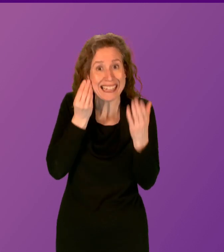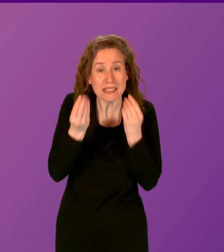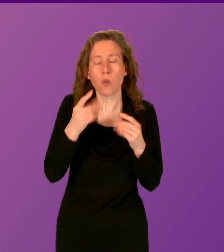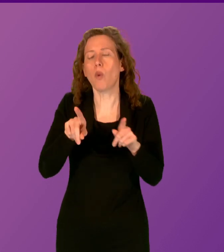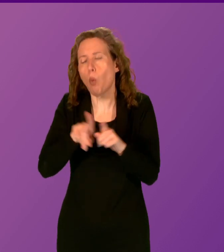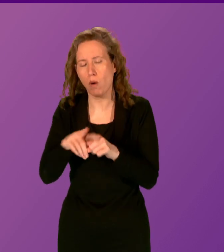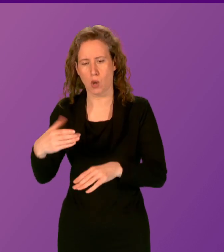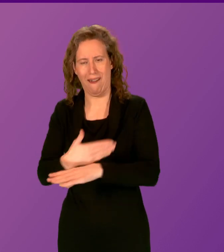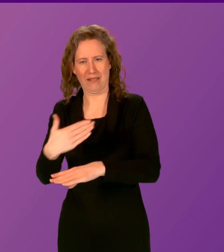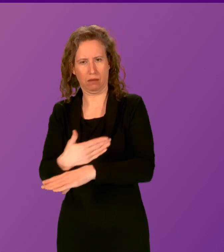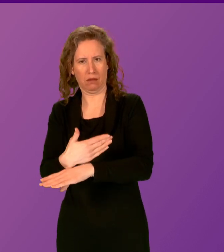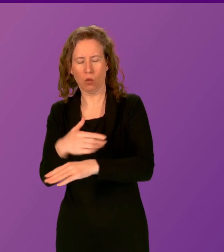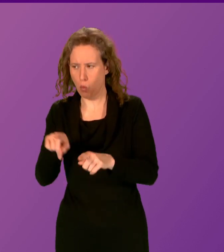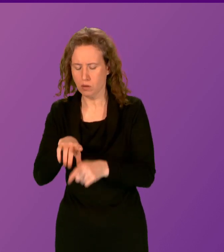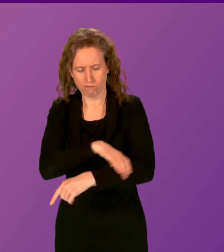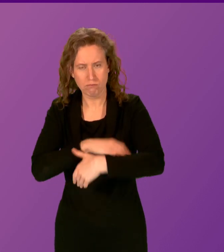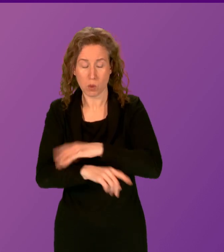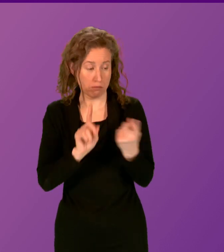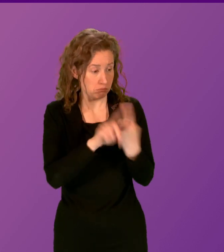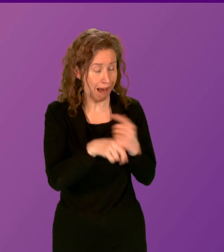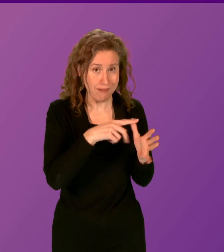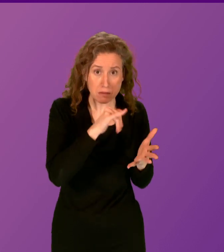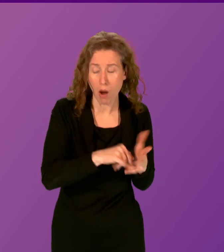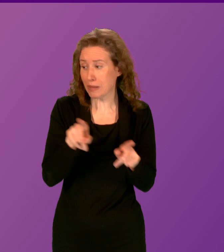That is why I say to Anas Sarwar and to Douglas Ross that nobody in the Government—neither